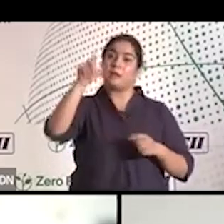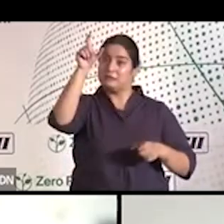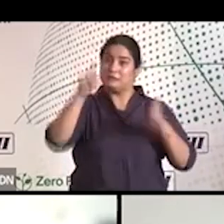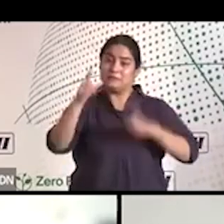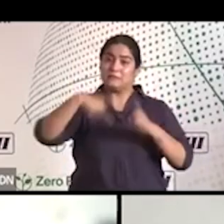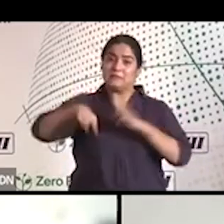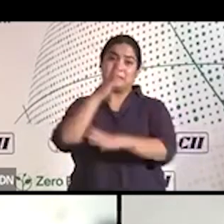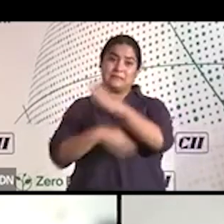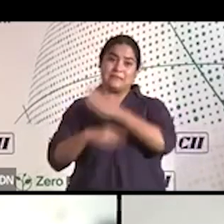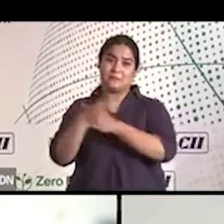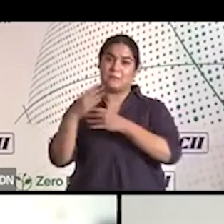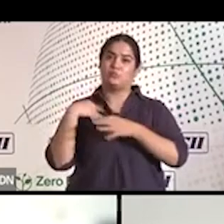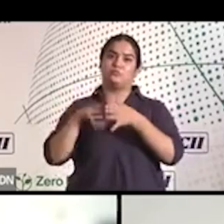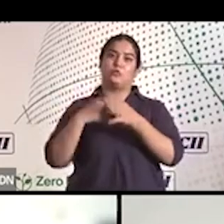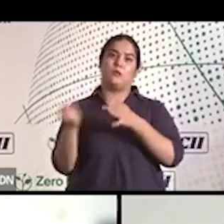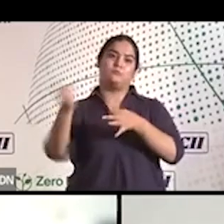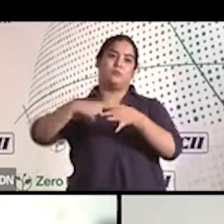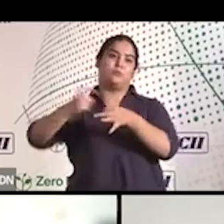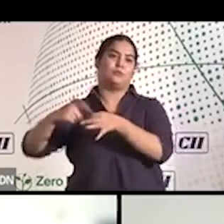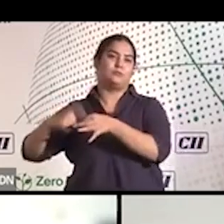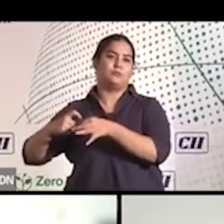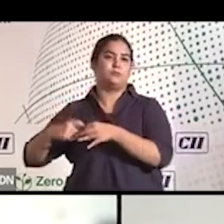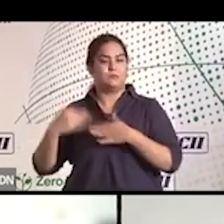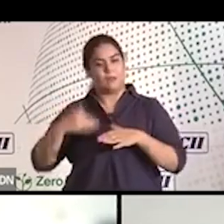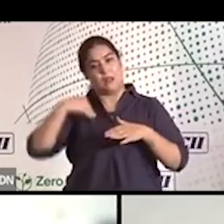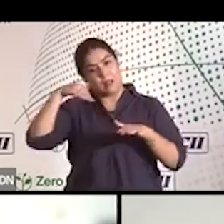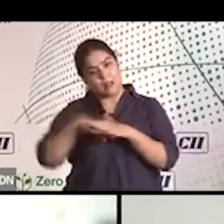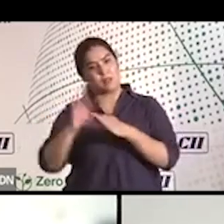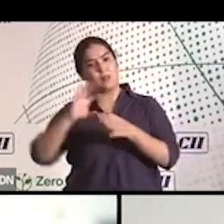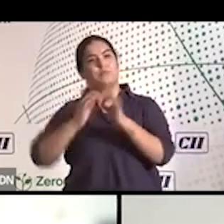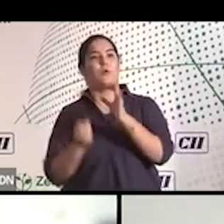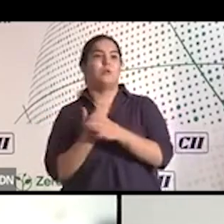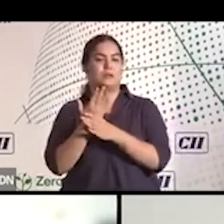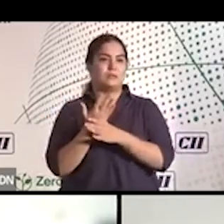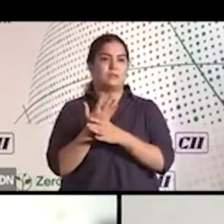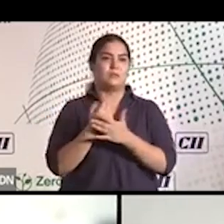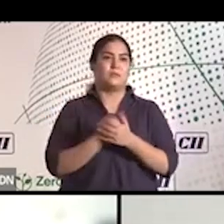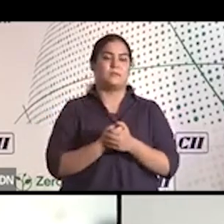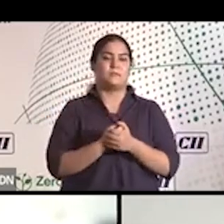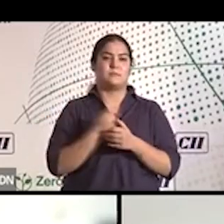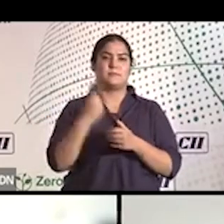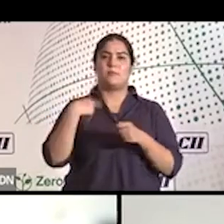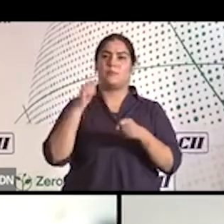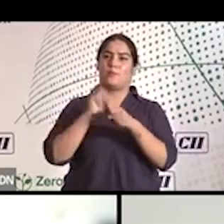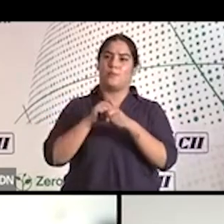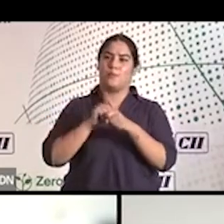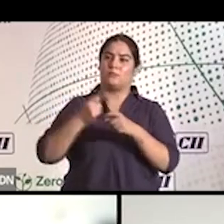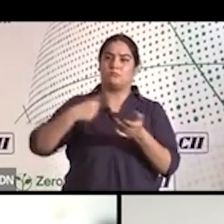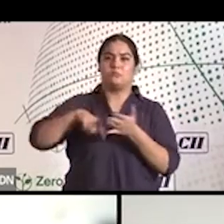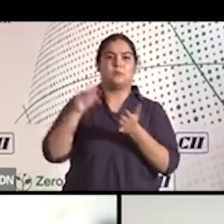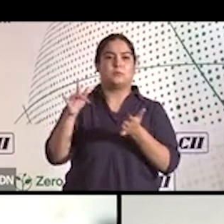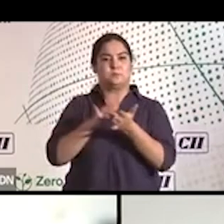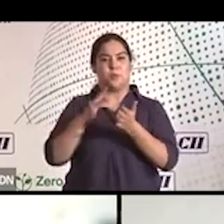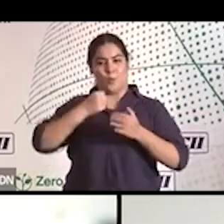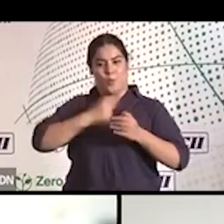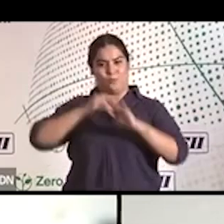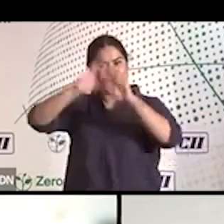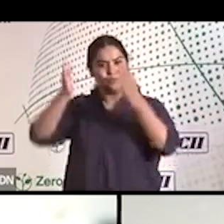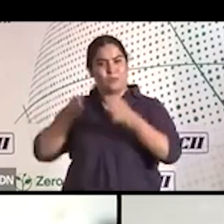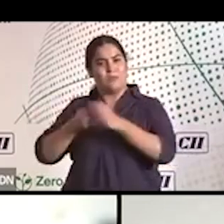with disability with our organization. They were working on the shop floor. The journey was so difficult.